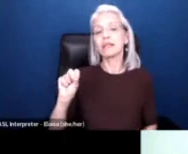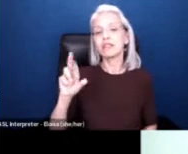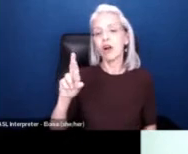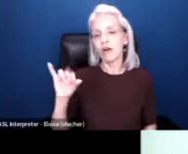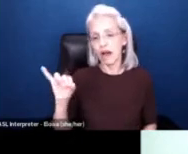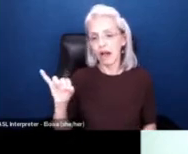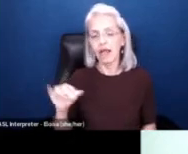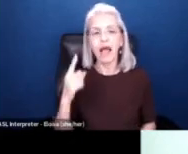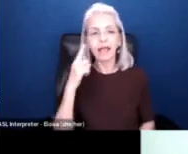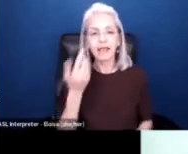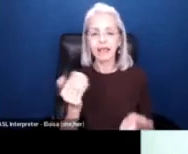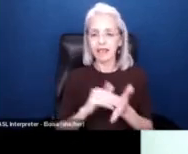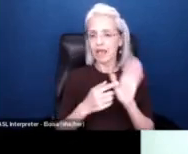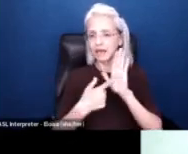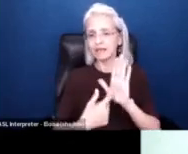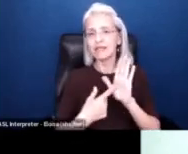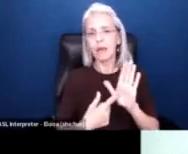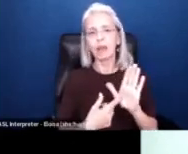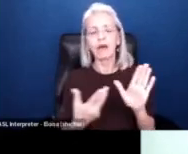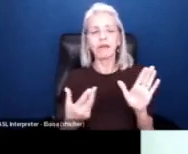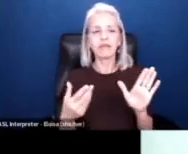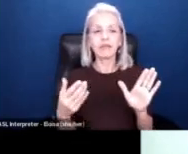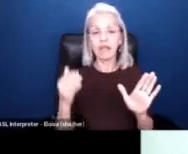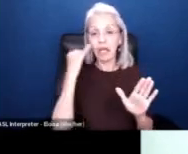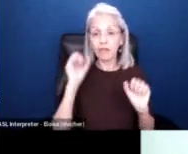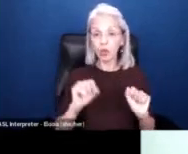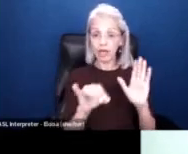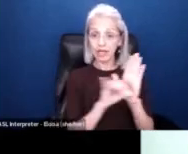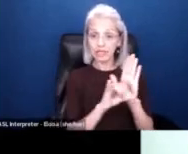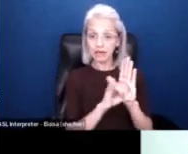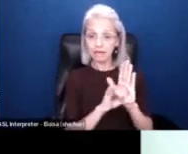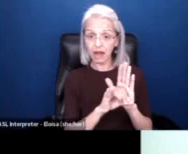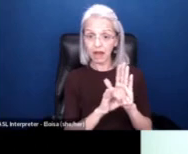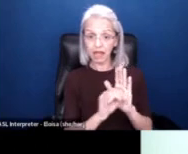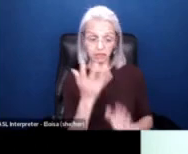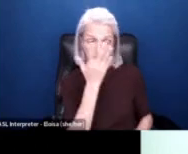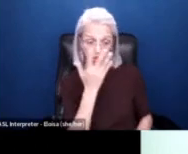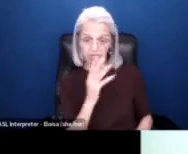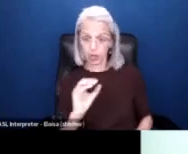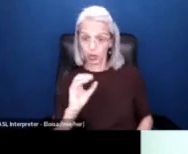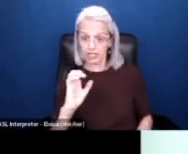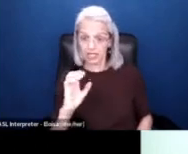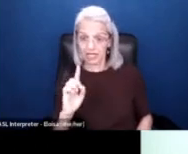is, again, is an example of, if you can identify something that looks like OCD, it would if it's not exactly or there's other